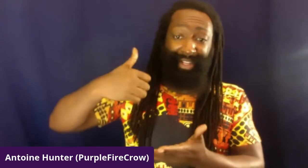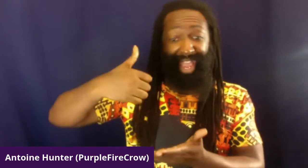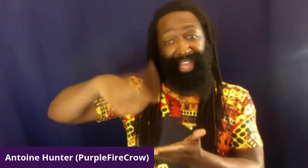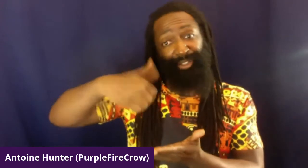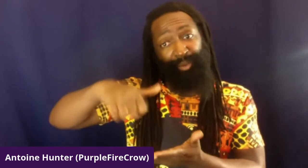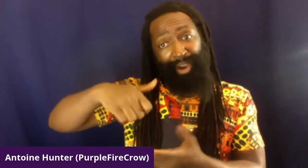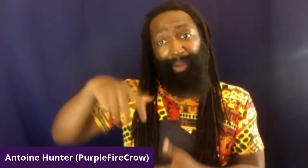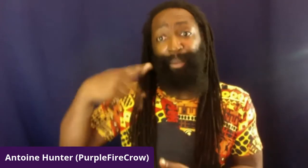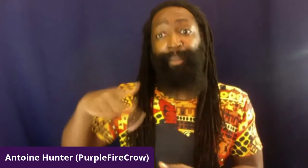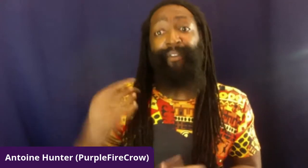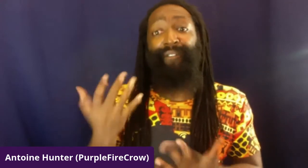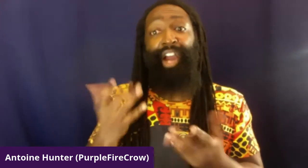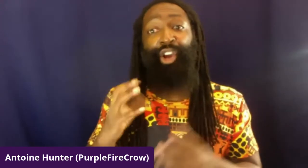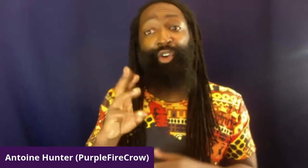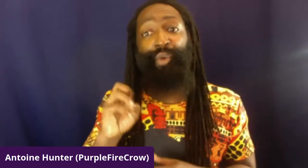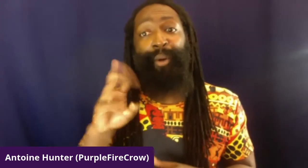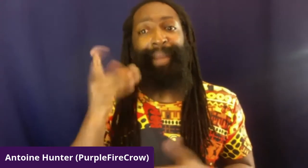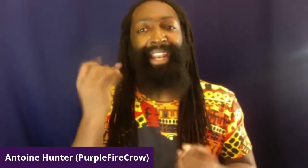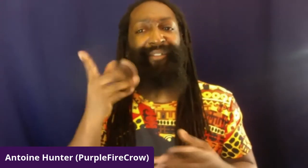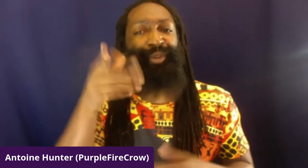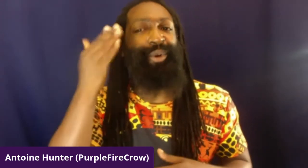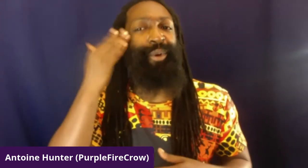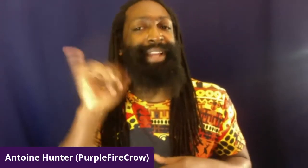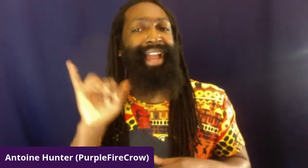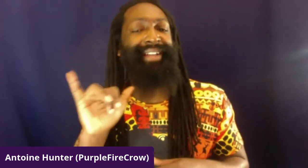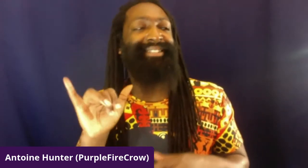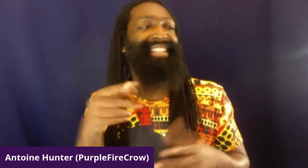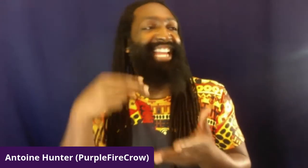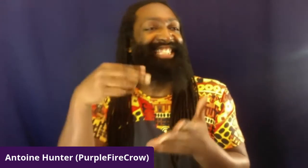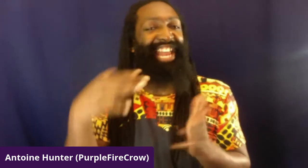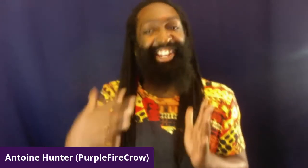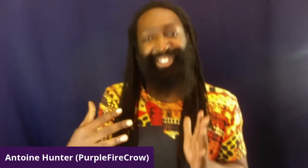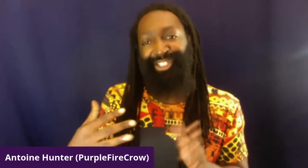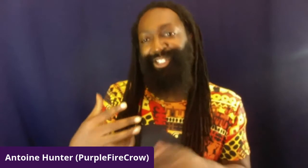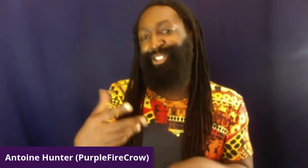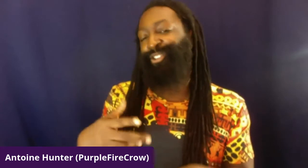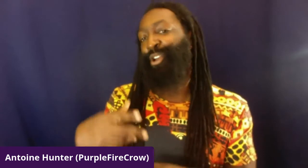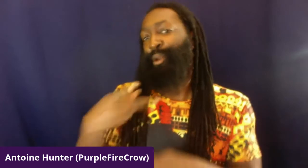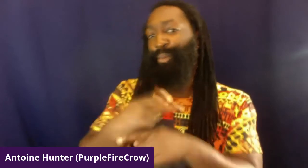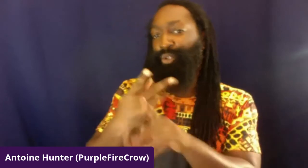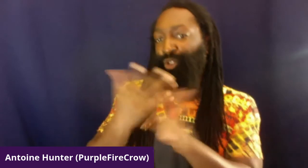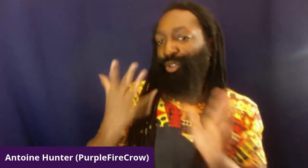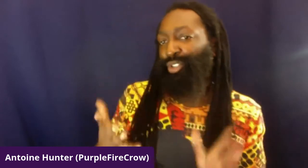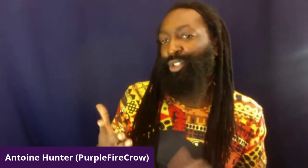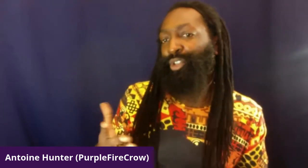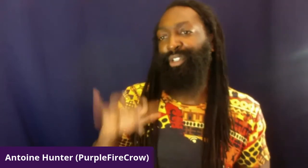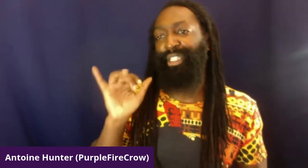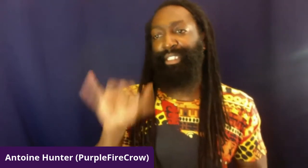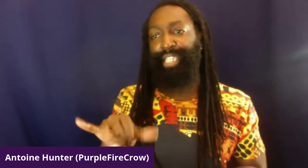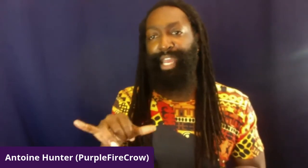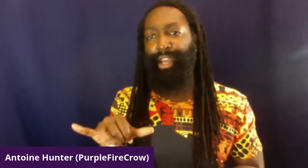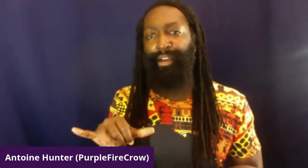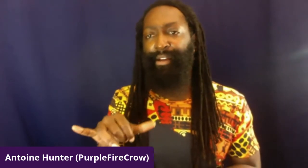I am Antoine PurplrFireCrow many of you know me as, like dancer, producer.